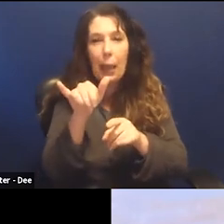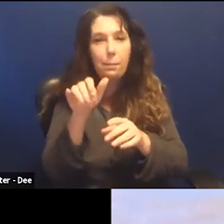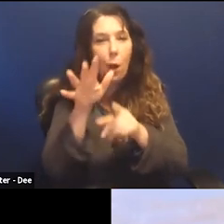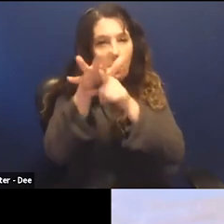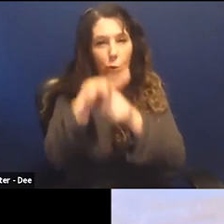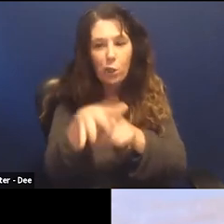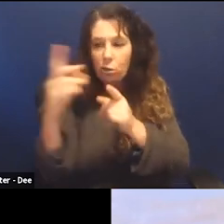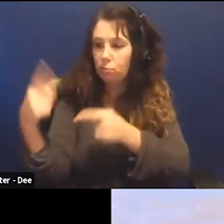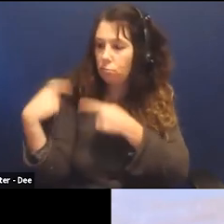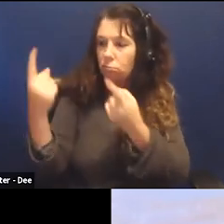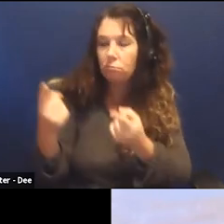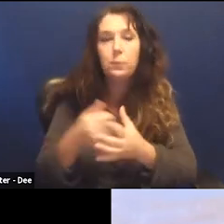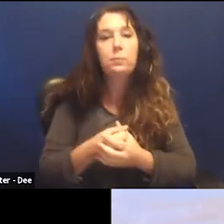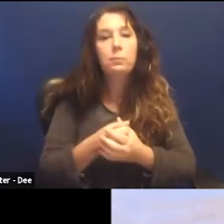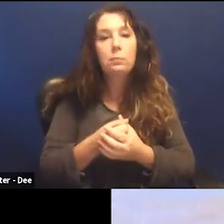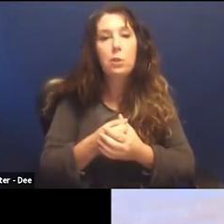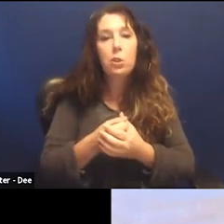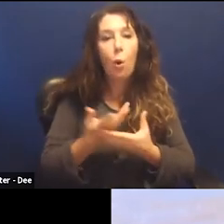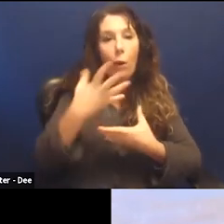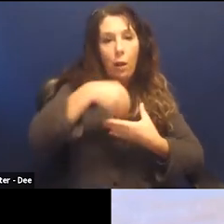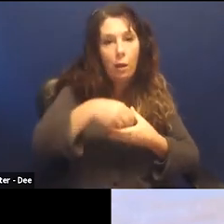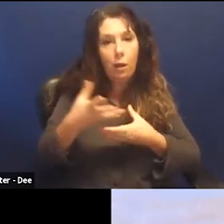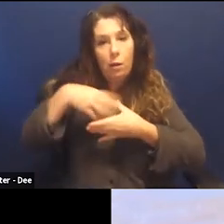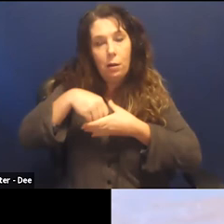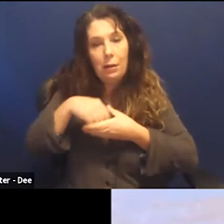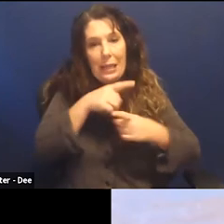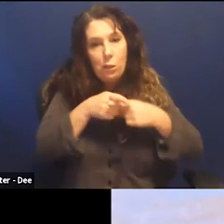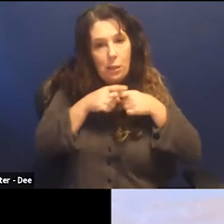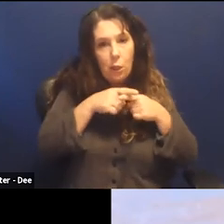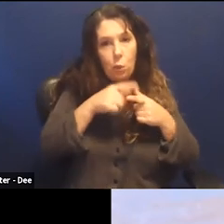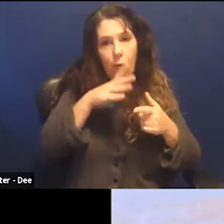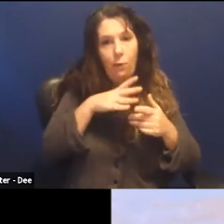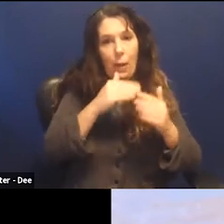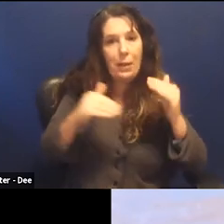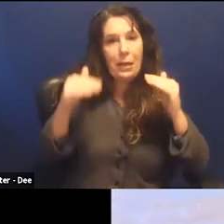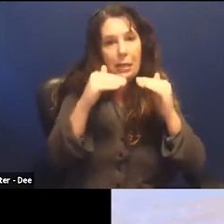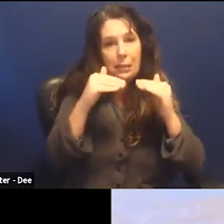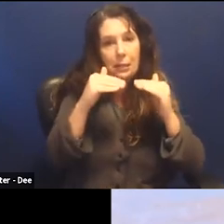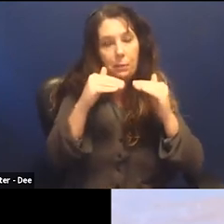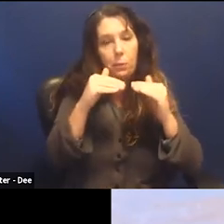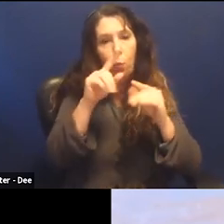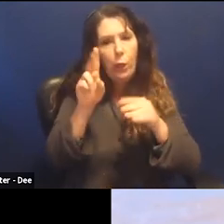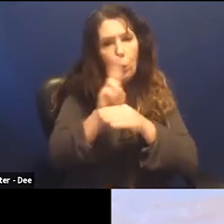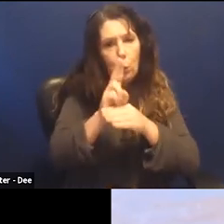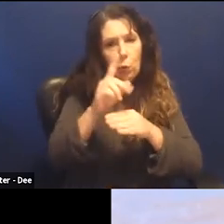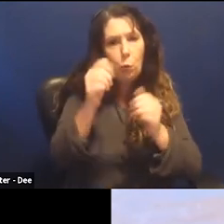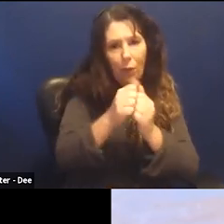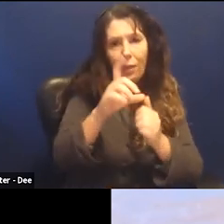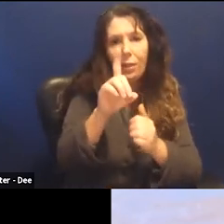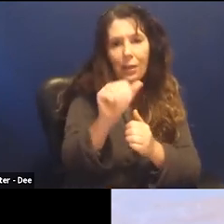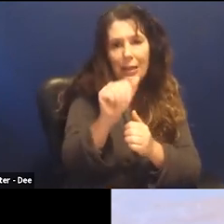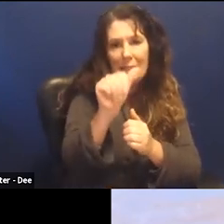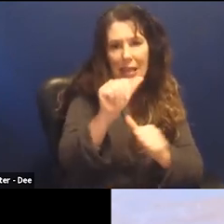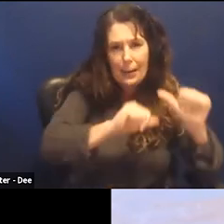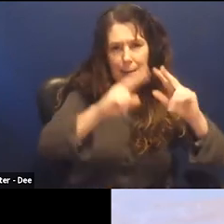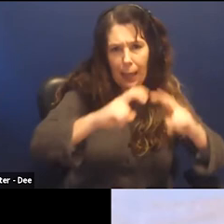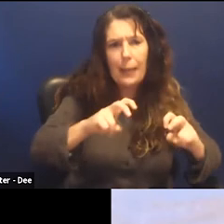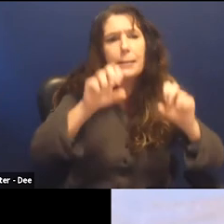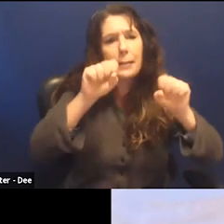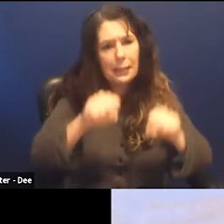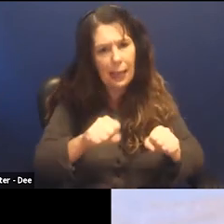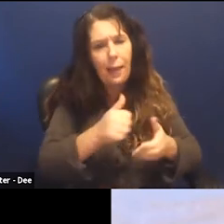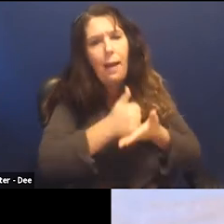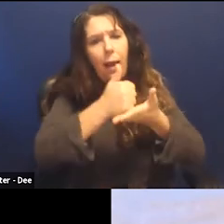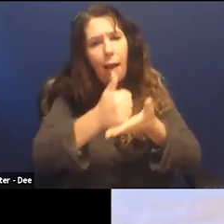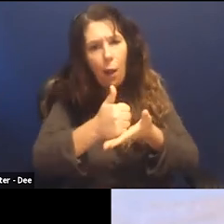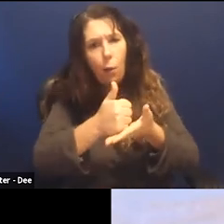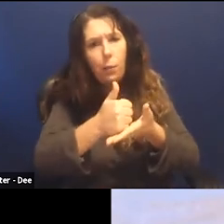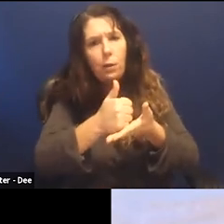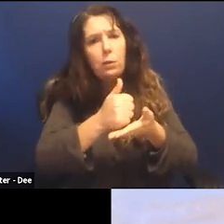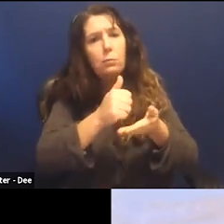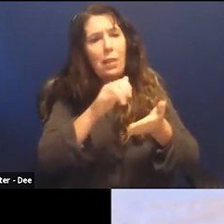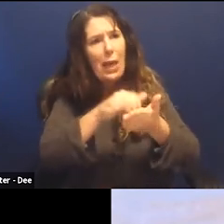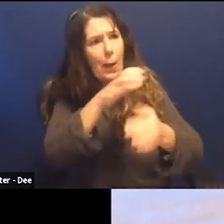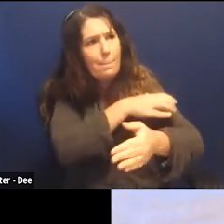And so intersection of feminism when apply to data science can help that power be challenged and changed. So our argument is really that data science needs feminism.